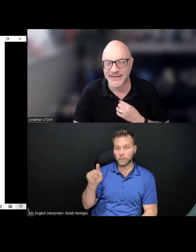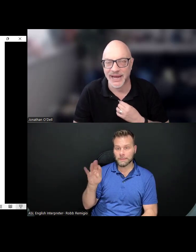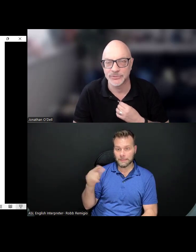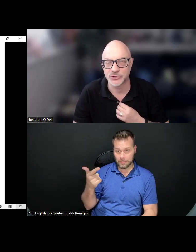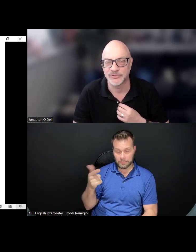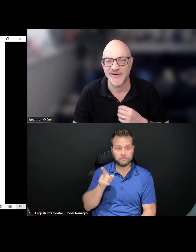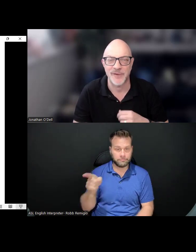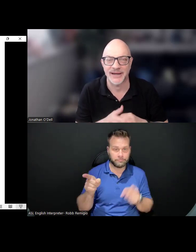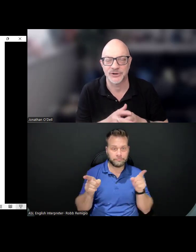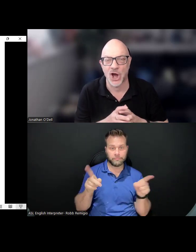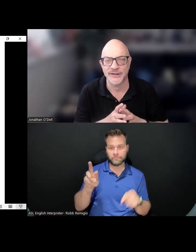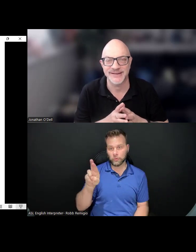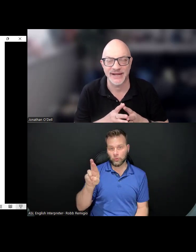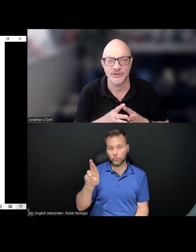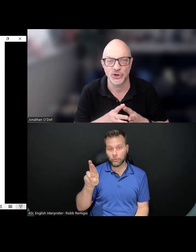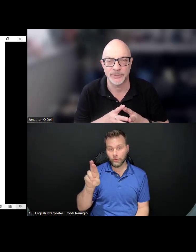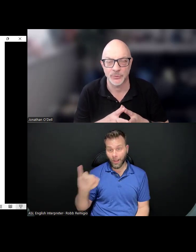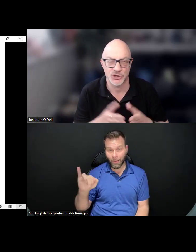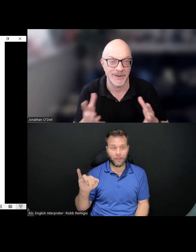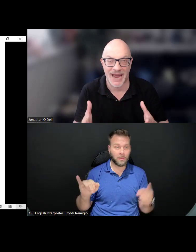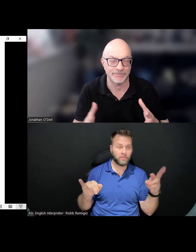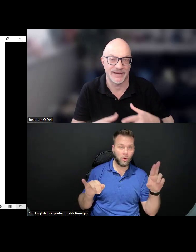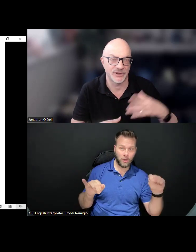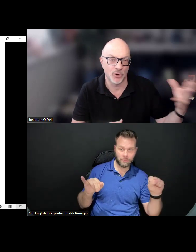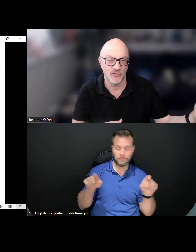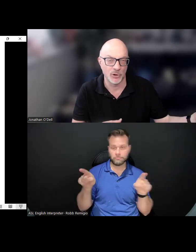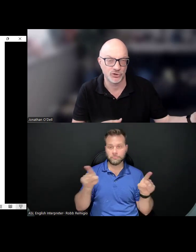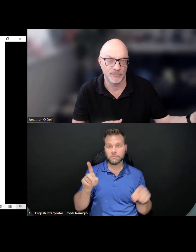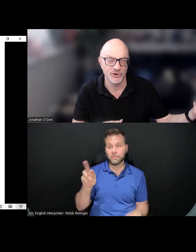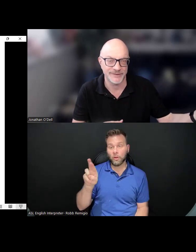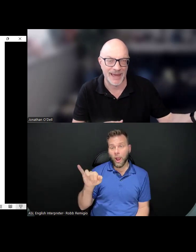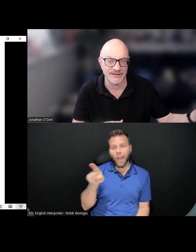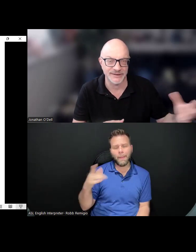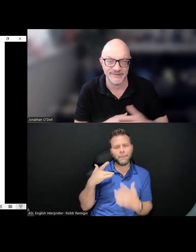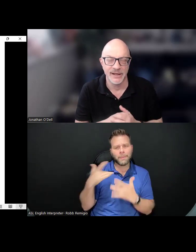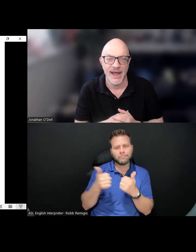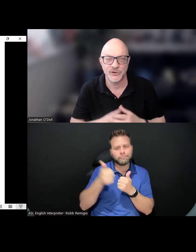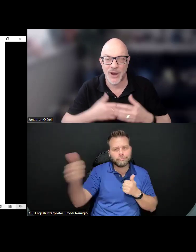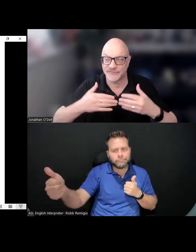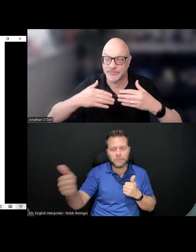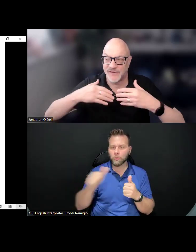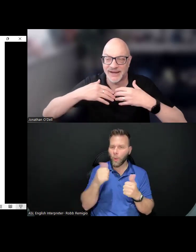for a job and a Deaf person comes in for a job and you're not able to provide an on-site interpreter, which may happen in